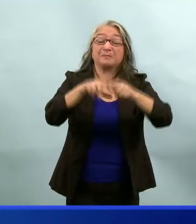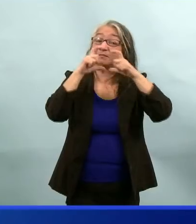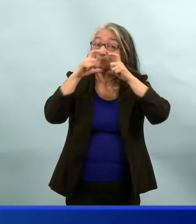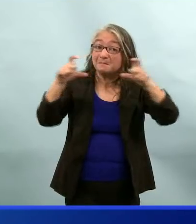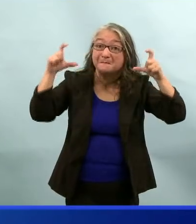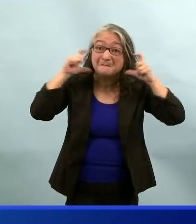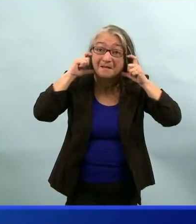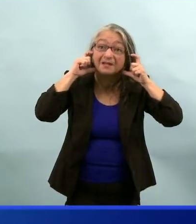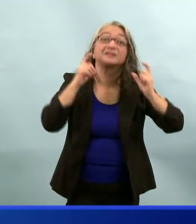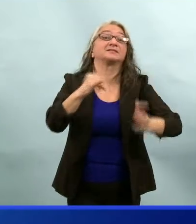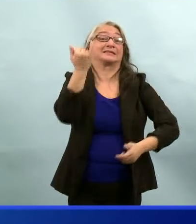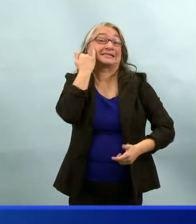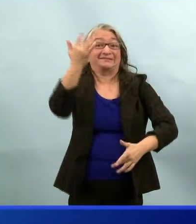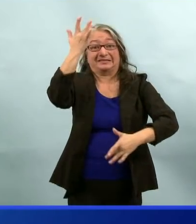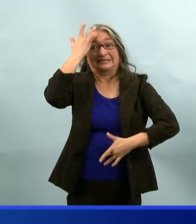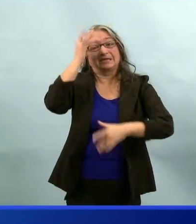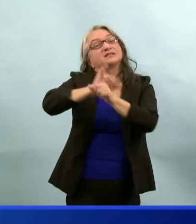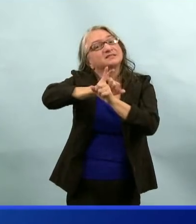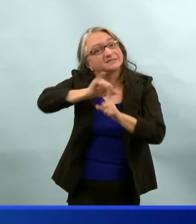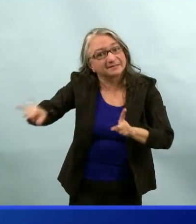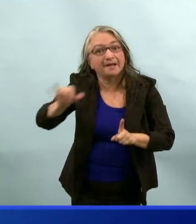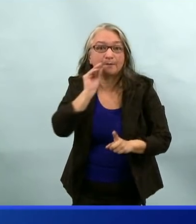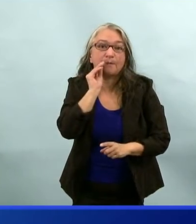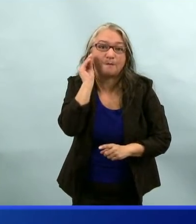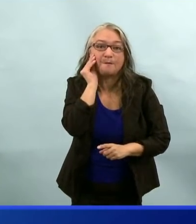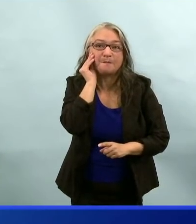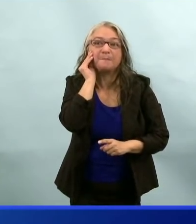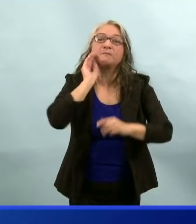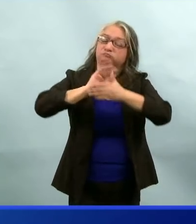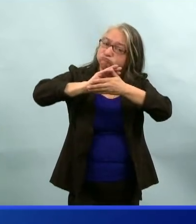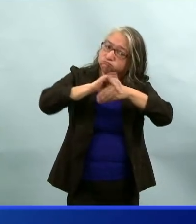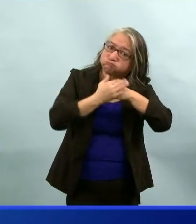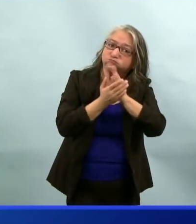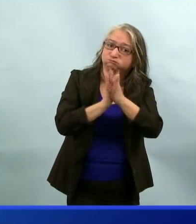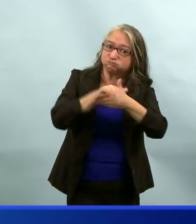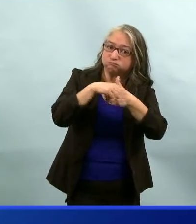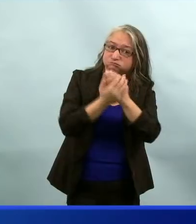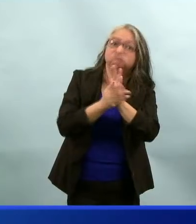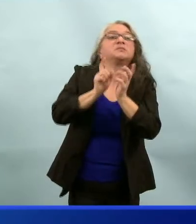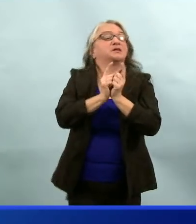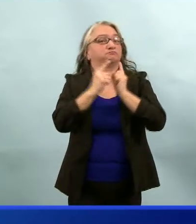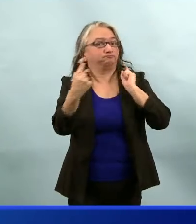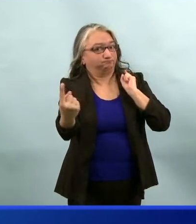are all tools that we need to continue to use to stay well and to help keep others around us